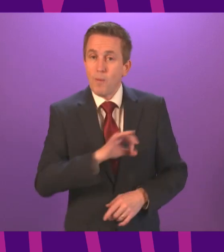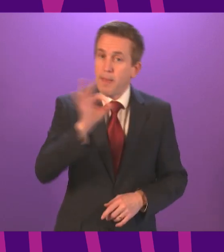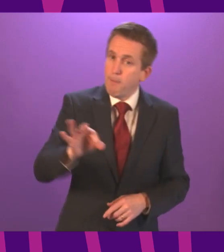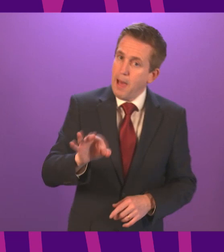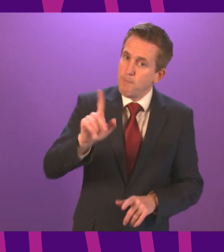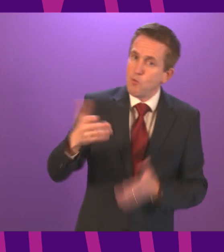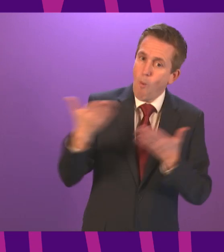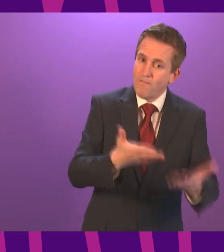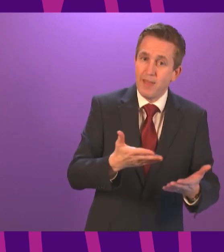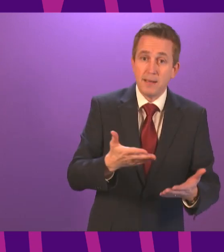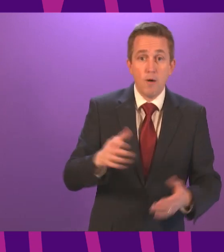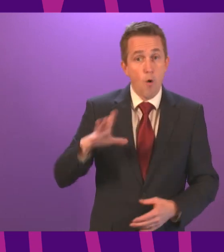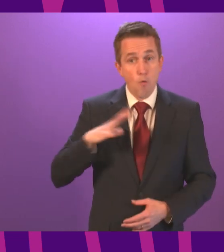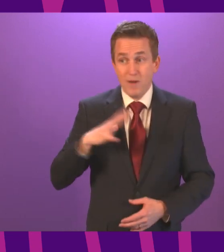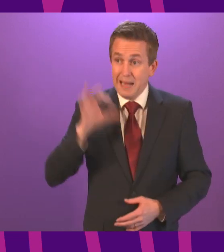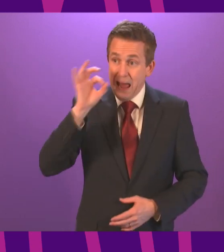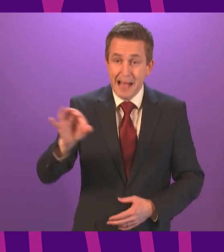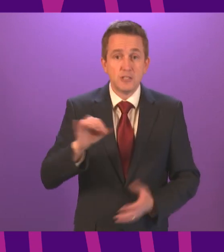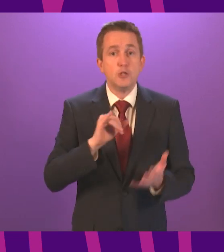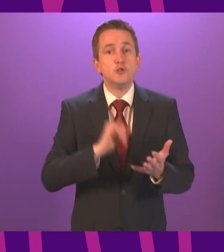for Social Security and Older People, who said that it was quite a complex issue. However,